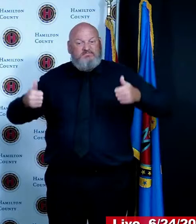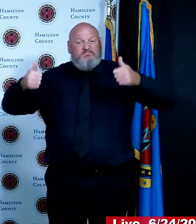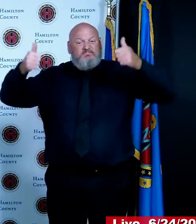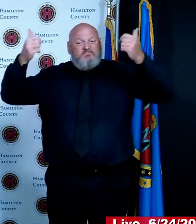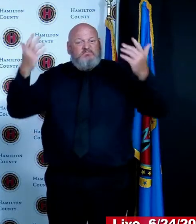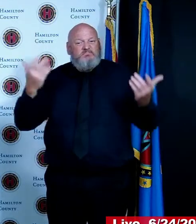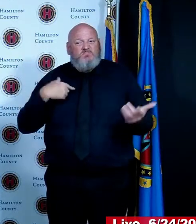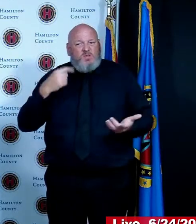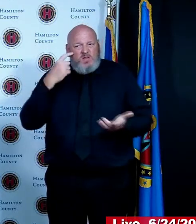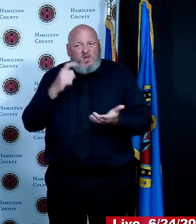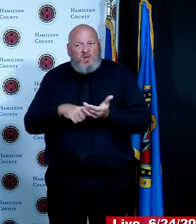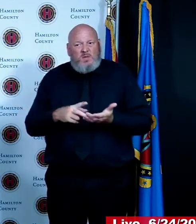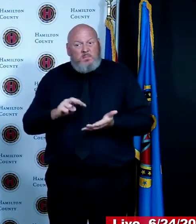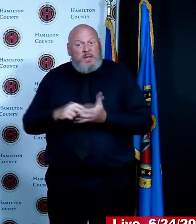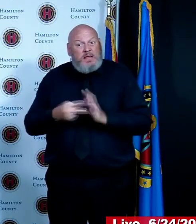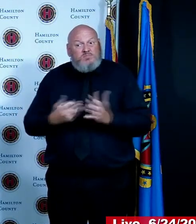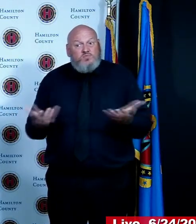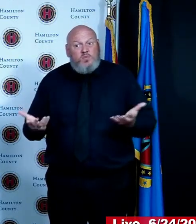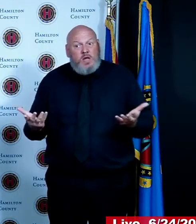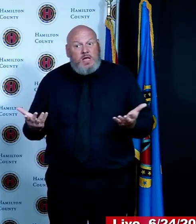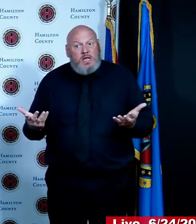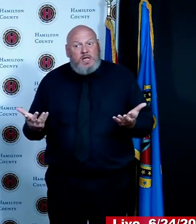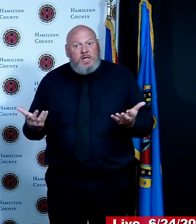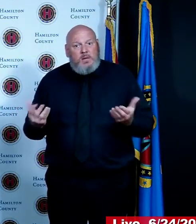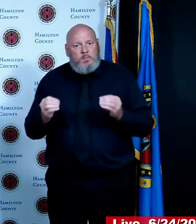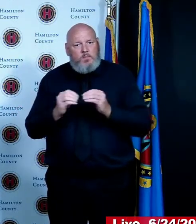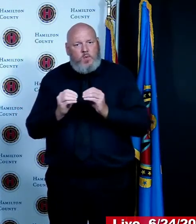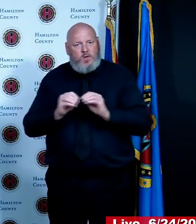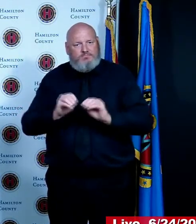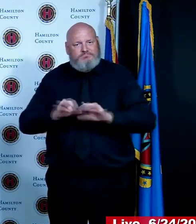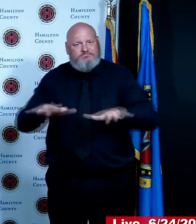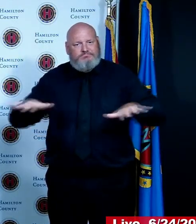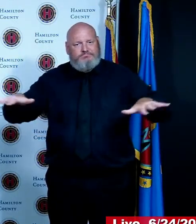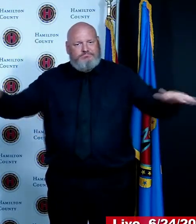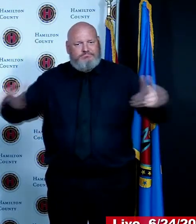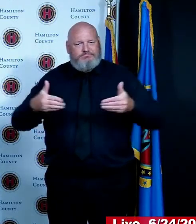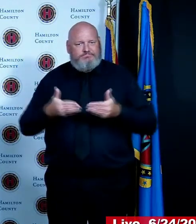but one concern I always have when we start talking about testing individuals